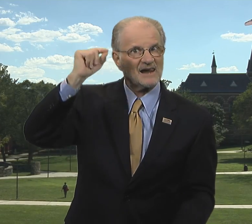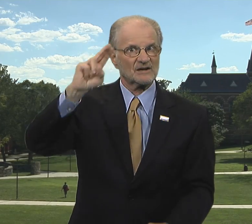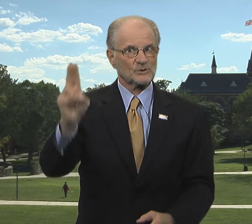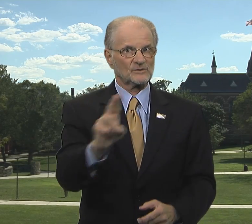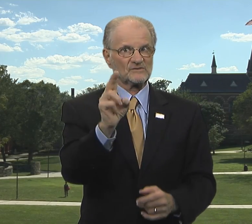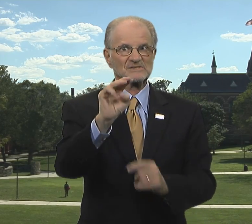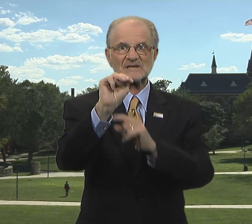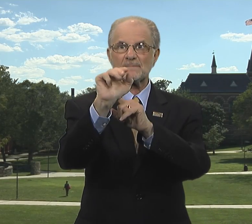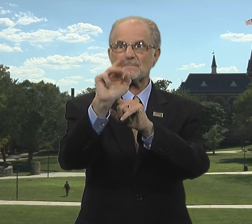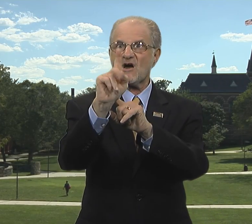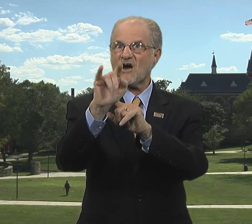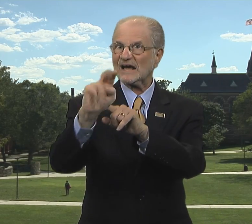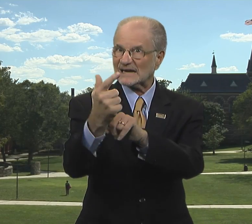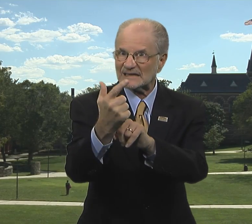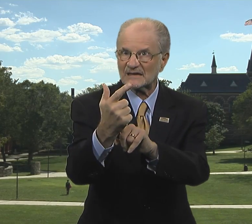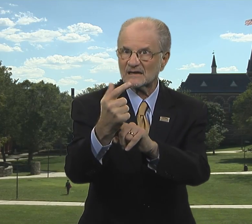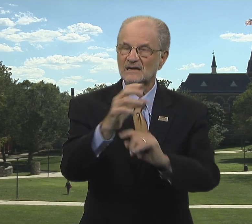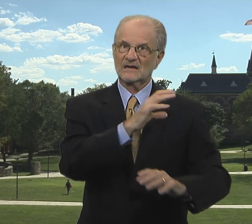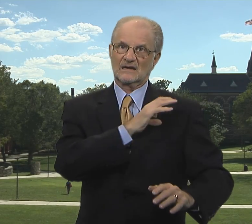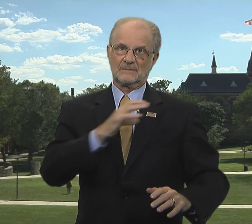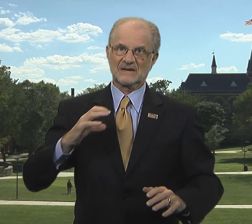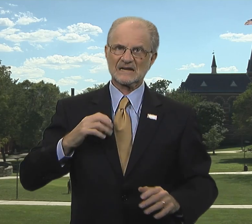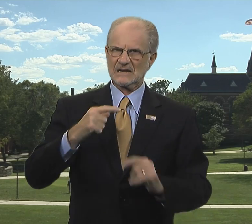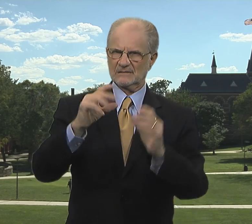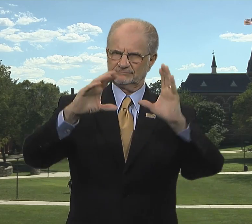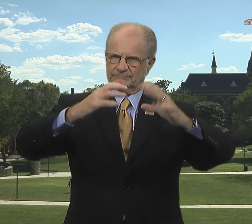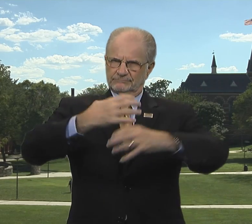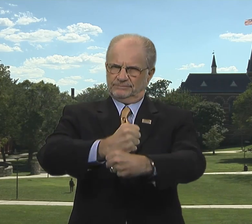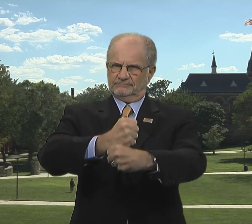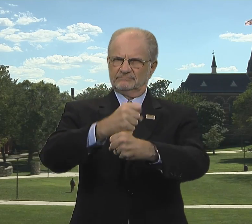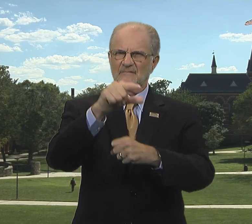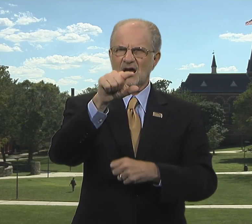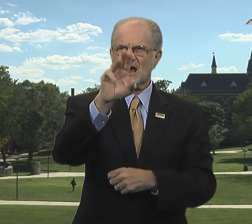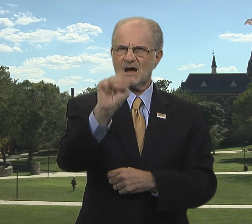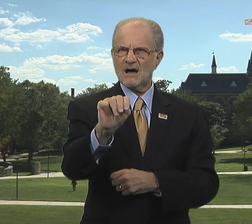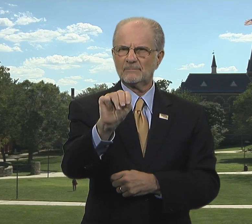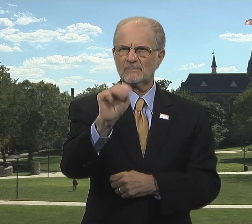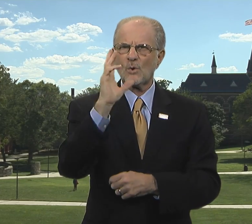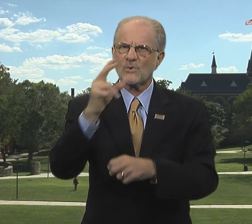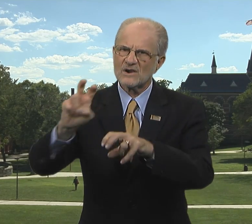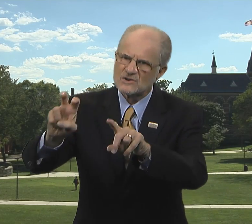the Gallaudet University Marketing Committee (GUM)